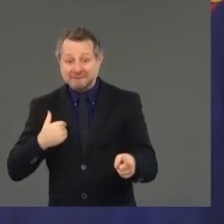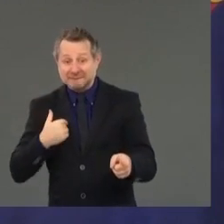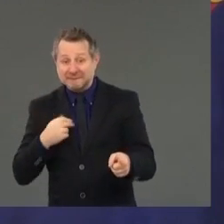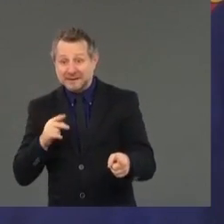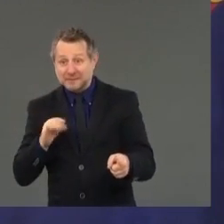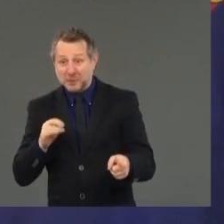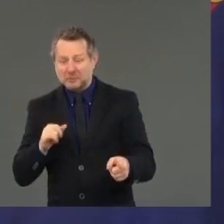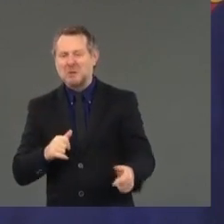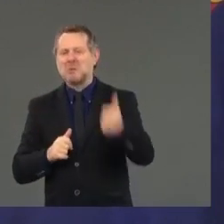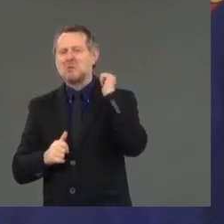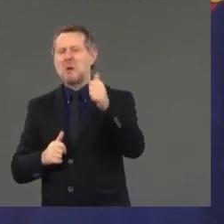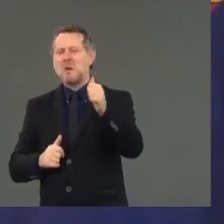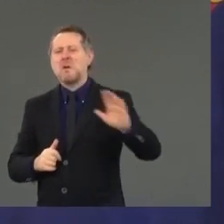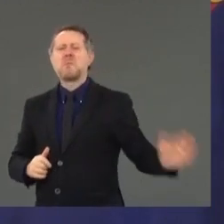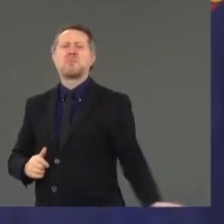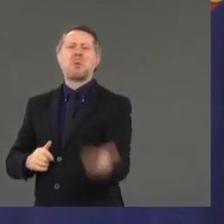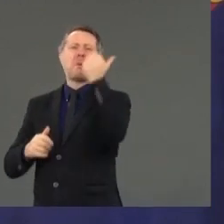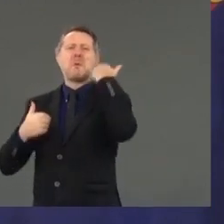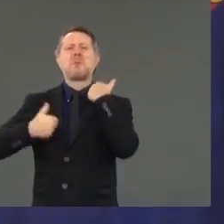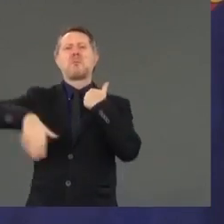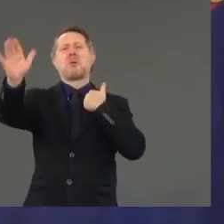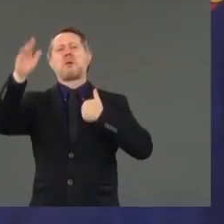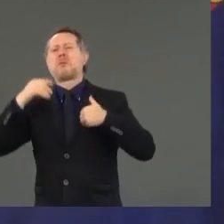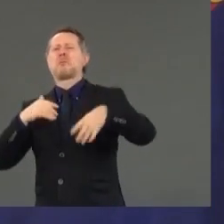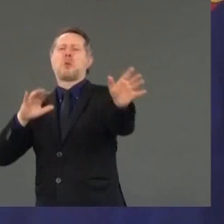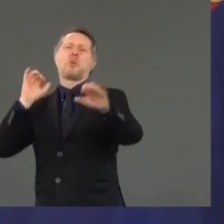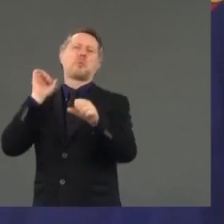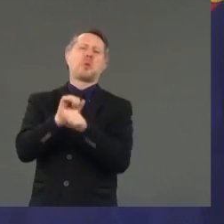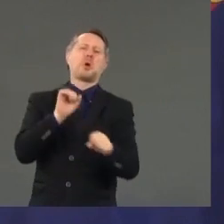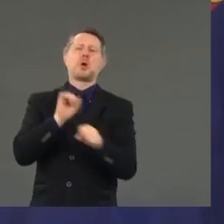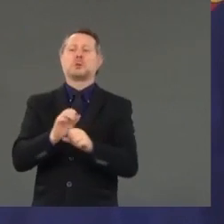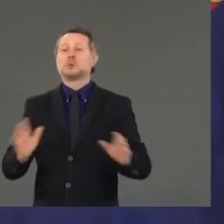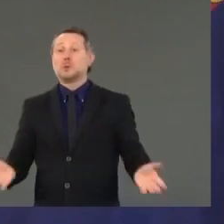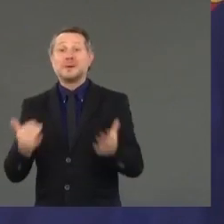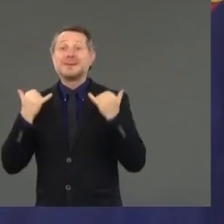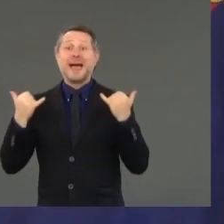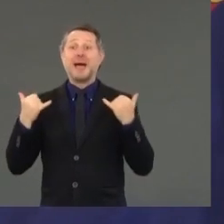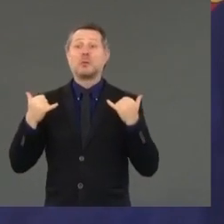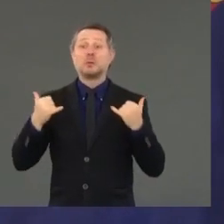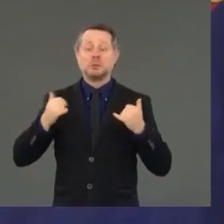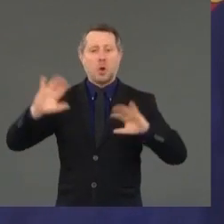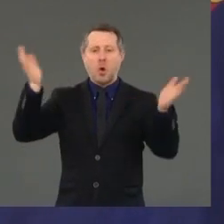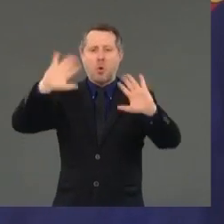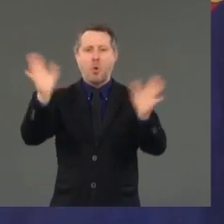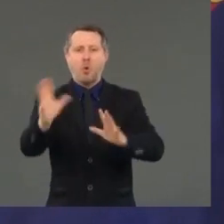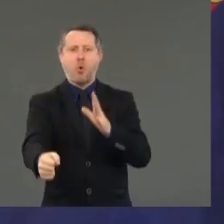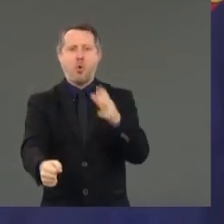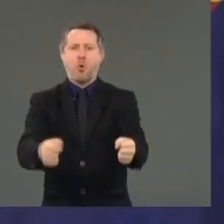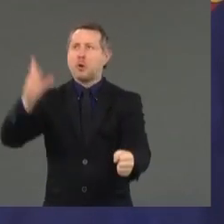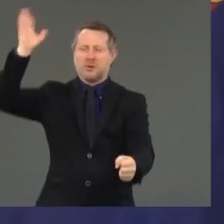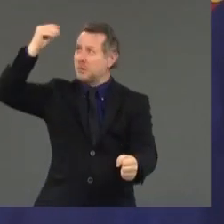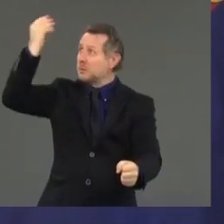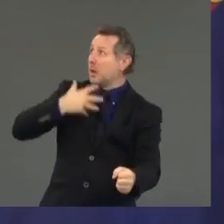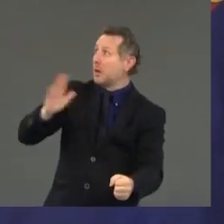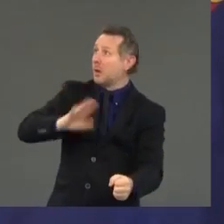WHY THERE WAS SUCH A DEMAND. WE DO THE ANTIBODY TEST, YOU'RE POSITIVE FOR ANTIBODIES, YOU'RE CLEAR TO GO BACK TO WORK.